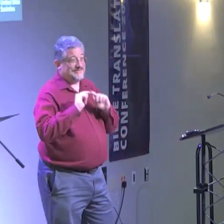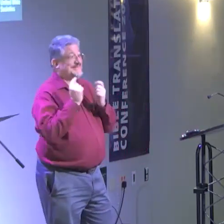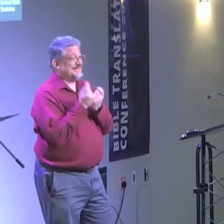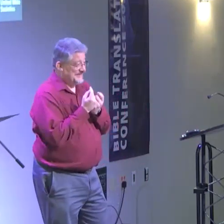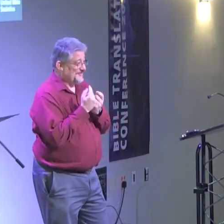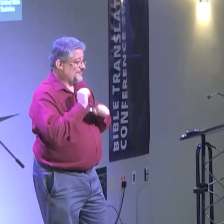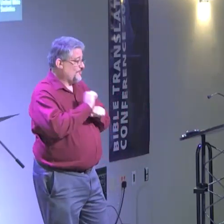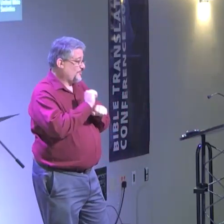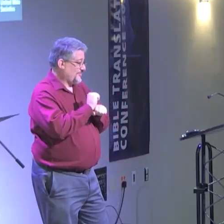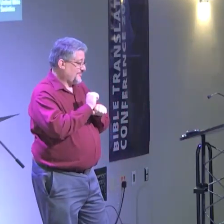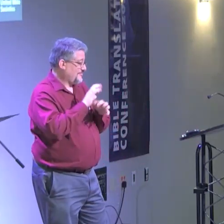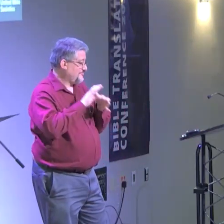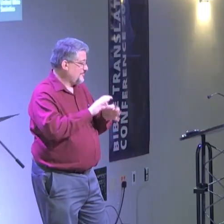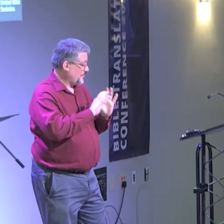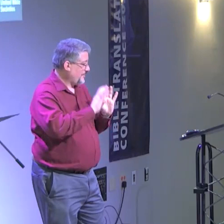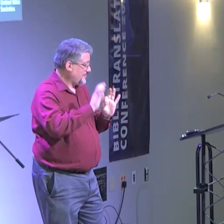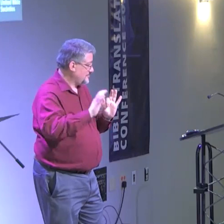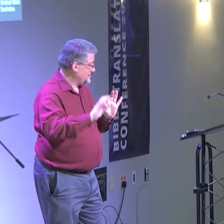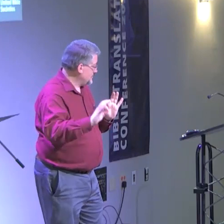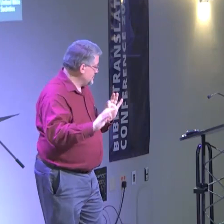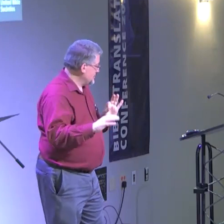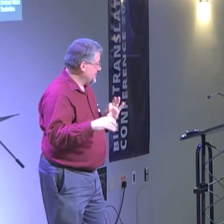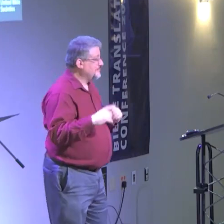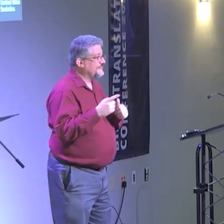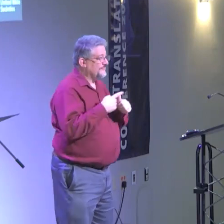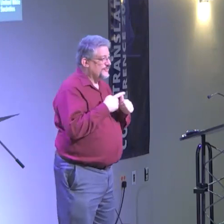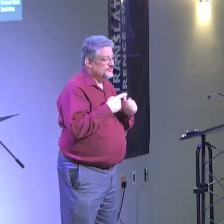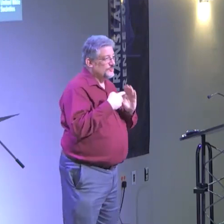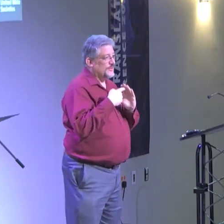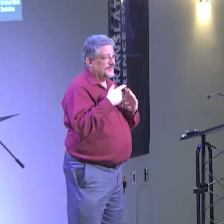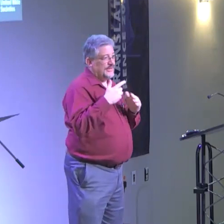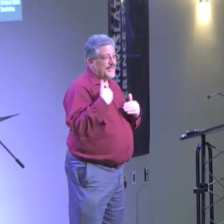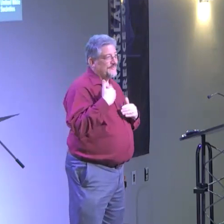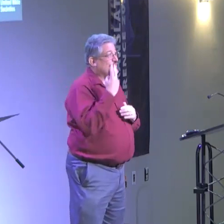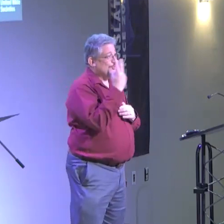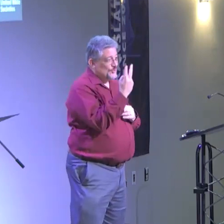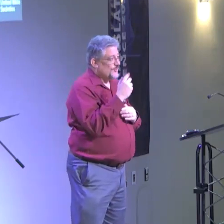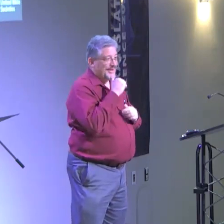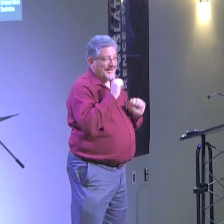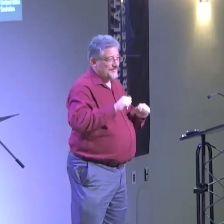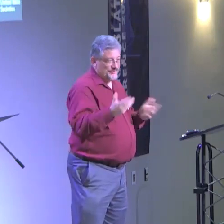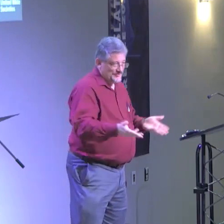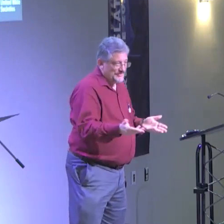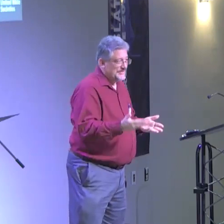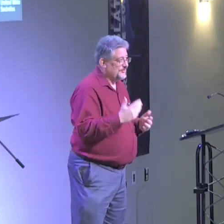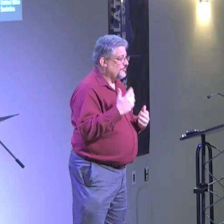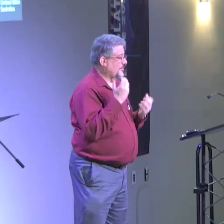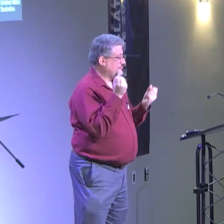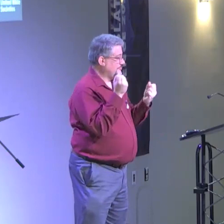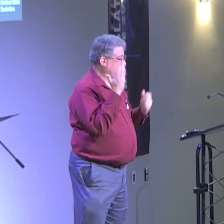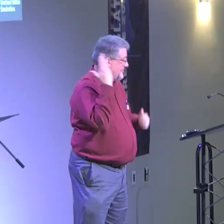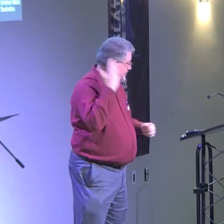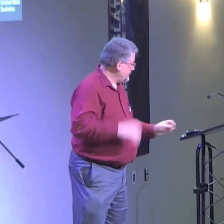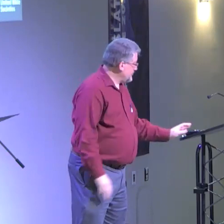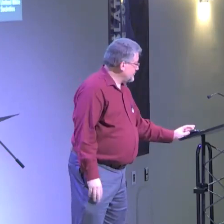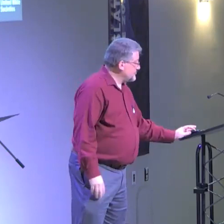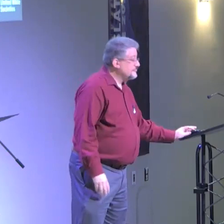First of all, I would like to introduce our team that have has collaborated to develop this tool. We had 2 that were unable to attend.